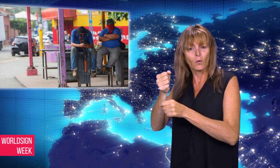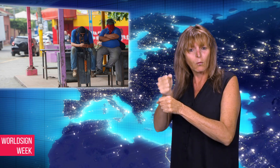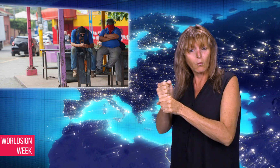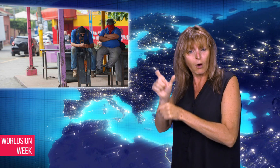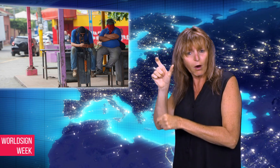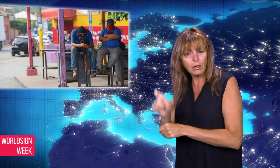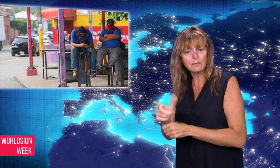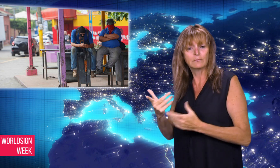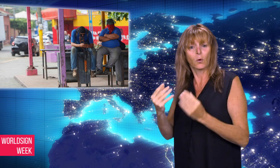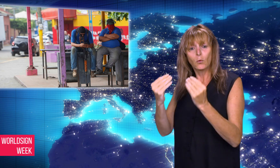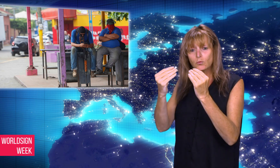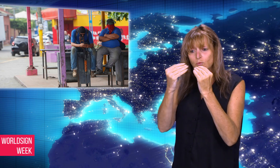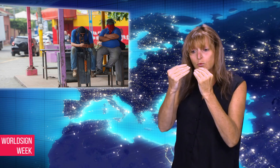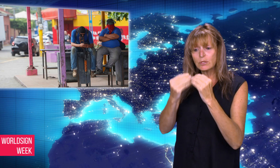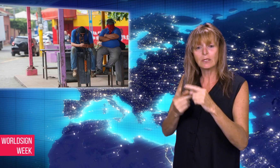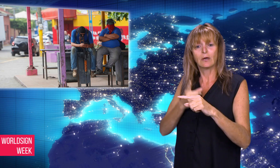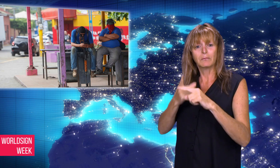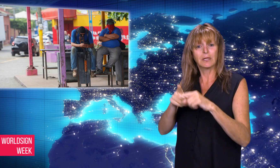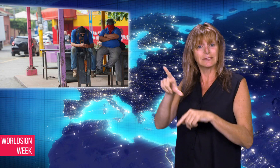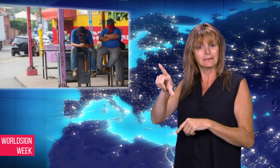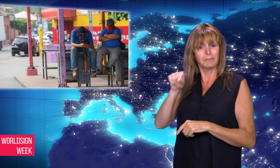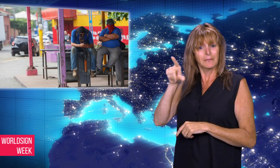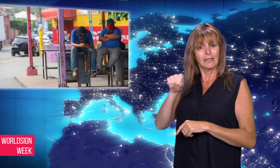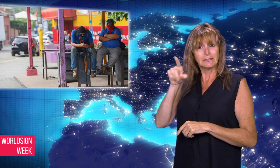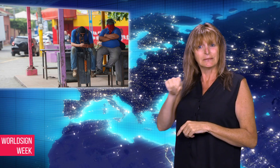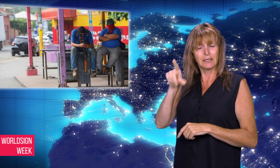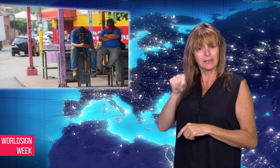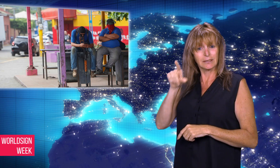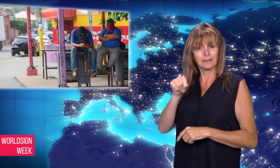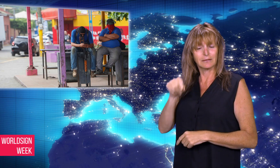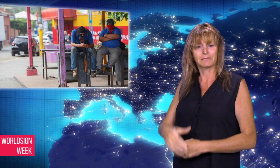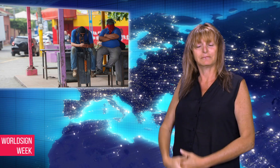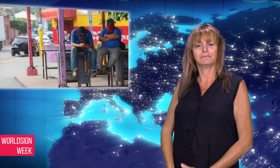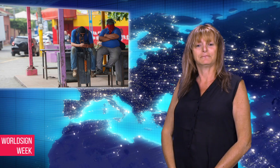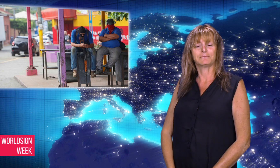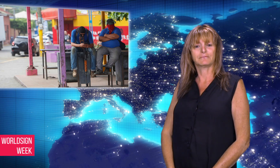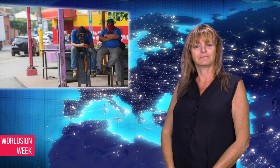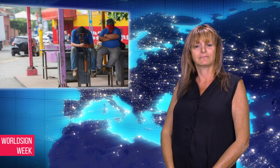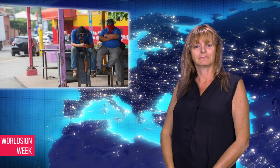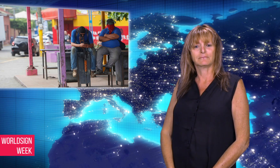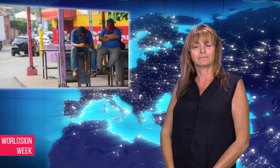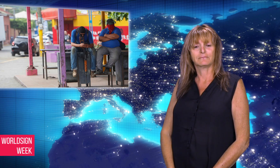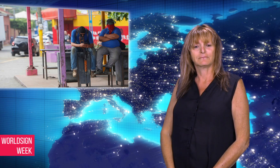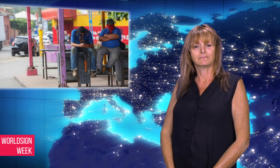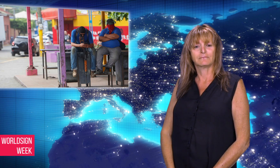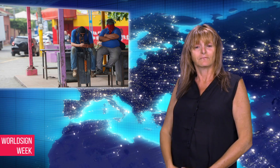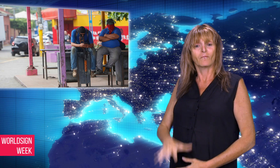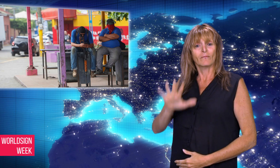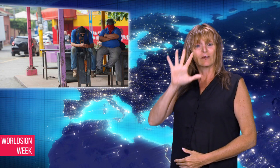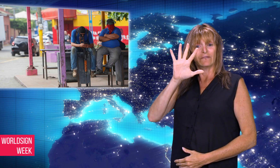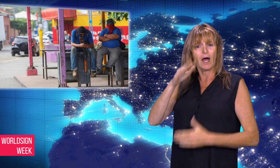students and pensioners. After five days of unrest and 30 people were